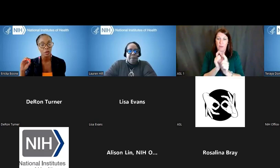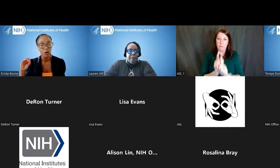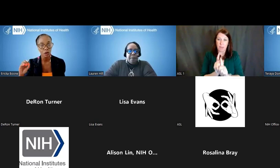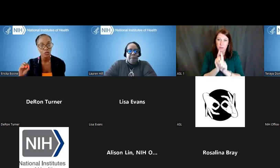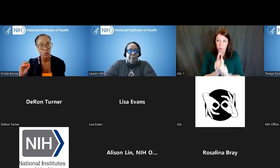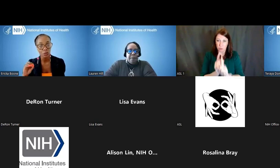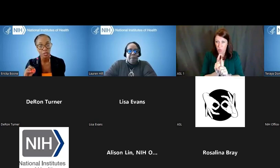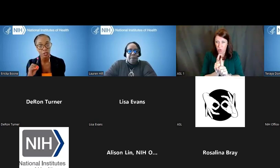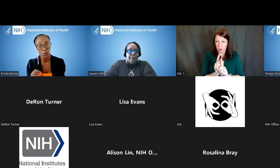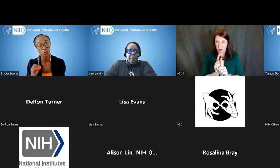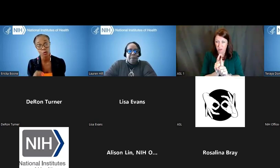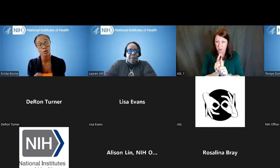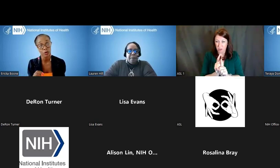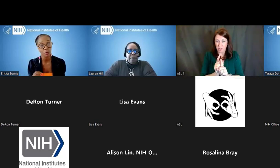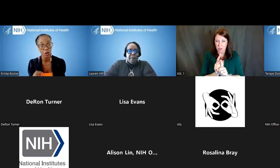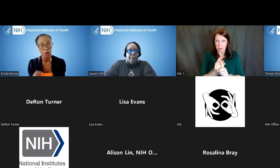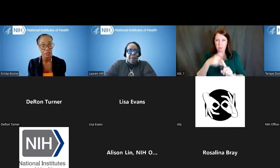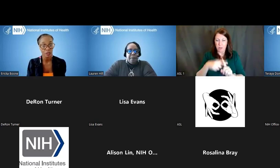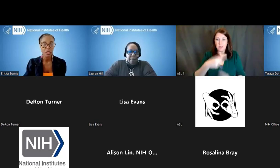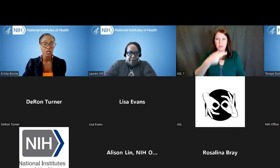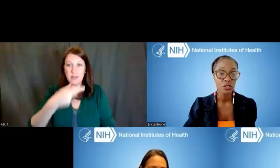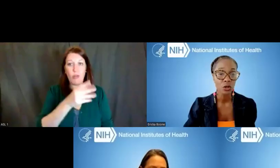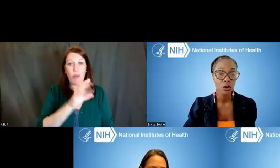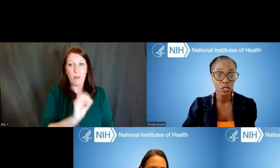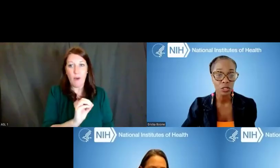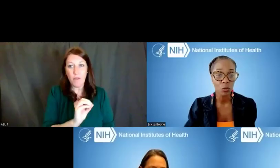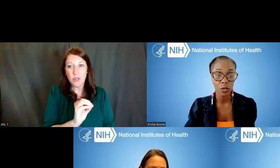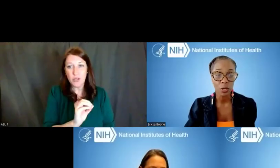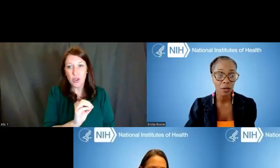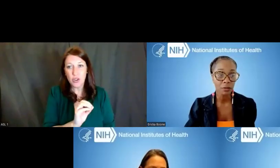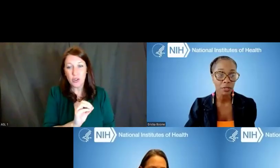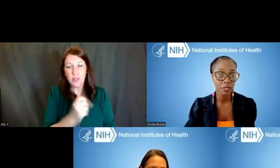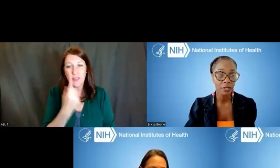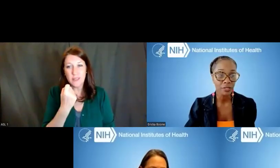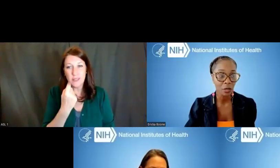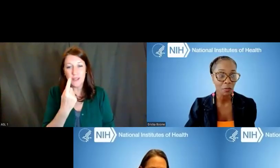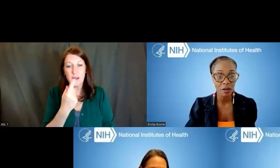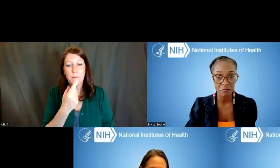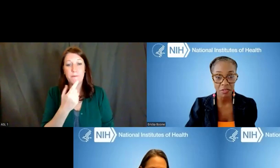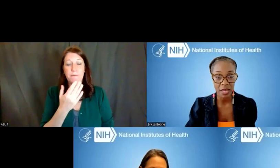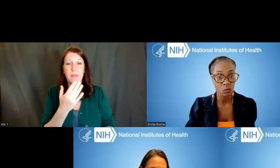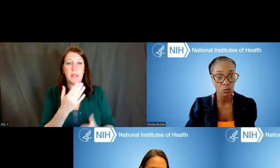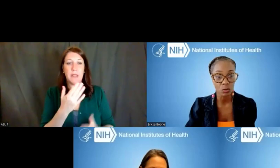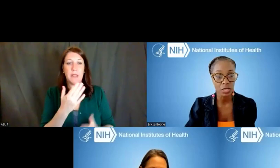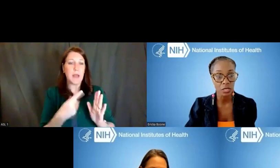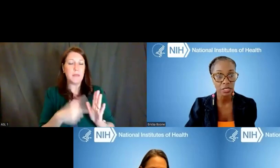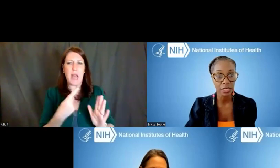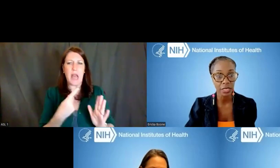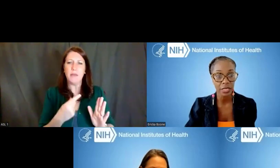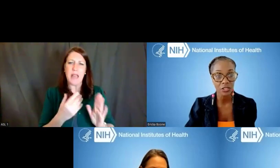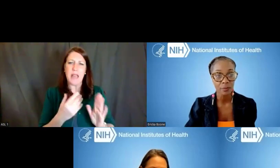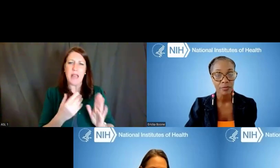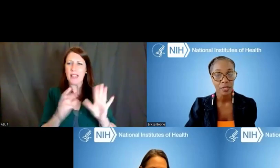but also with your program officer. So while there are some hard and fast rules here at NIH,